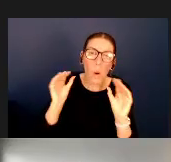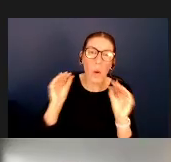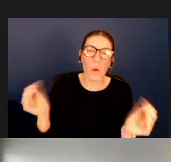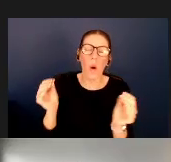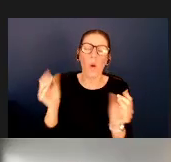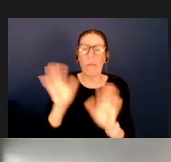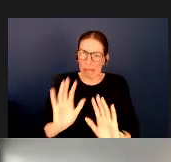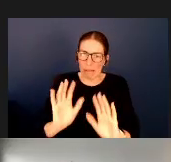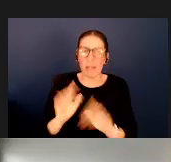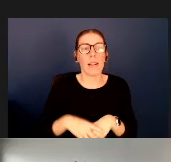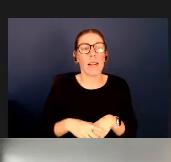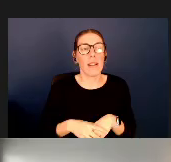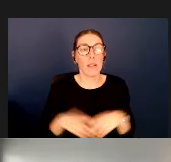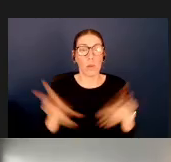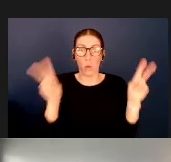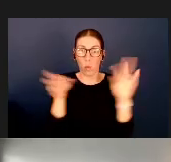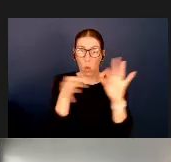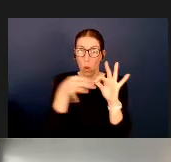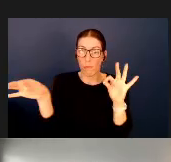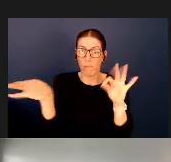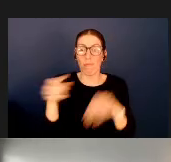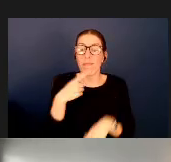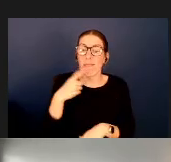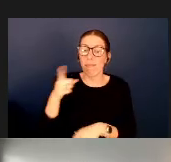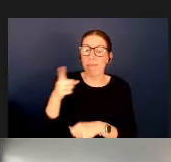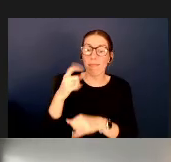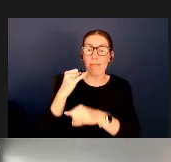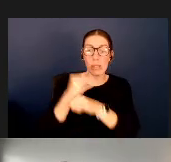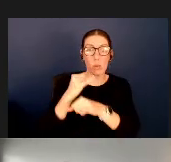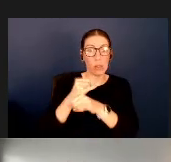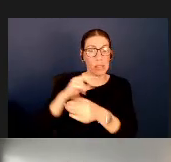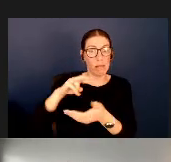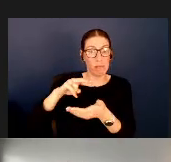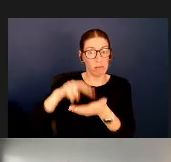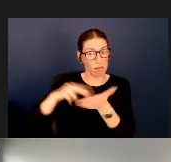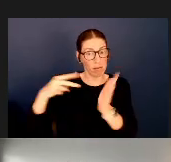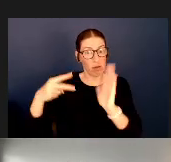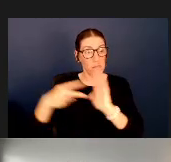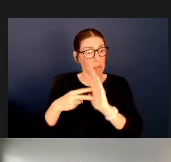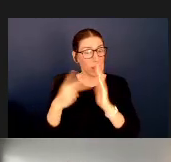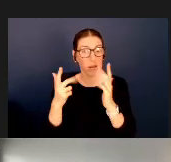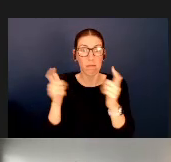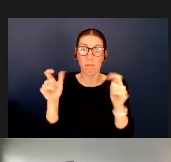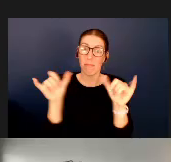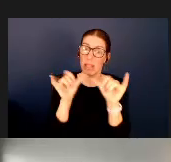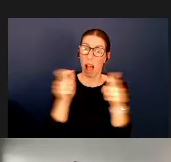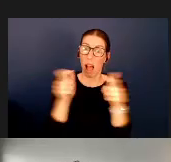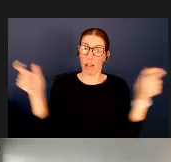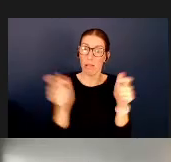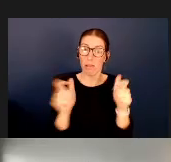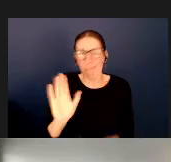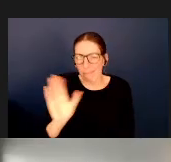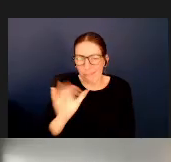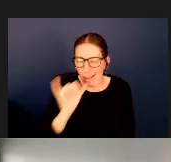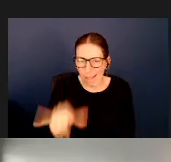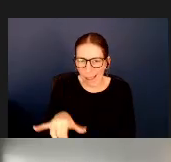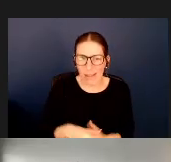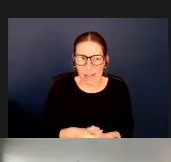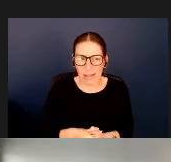I'll quote them, "An institution is not defined merely by its size. The organization means that